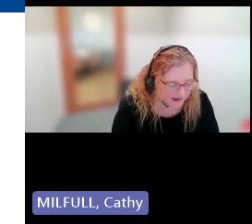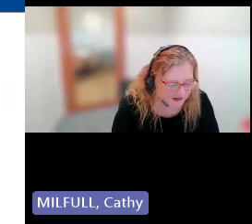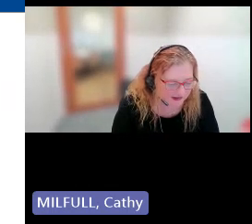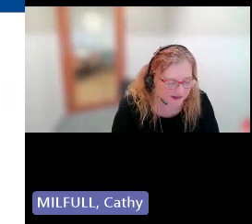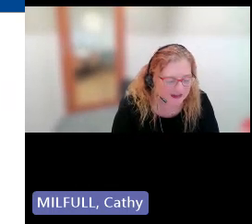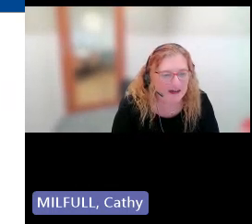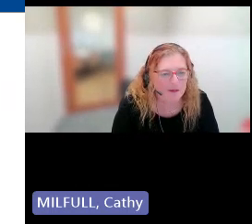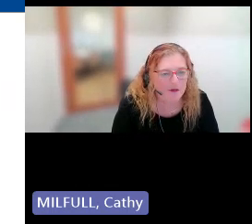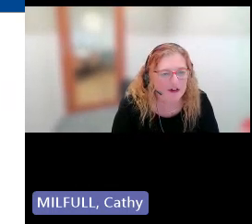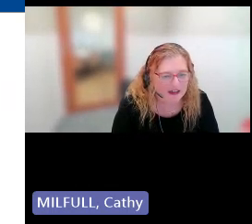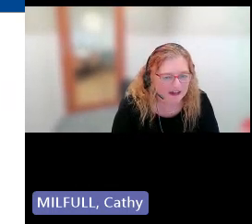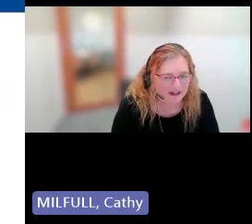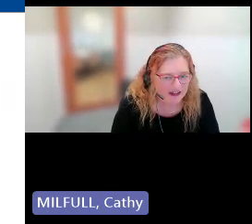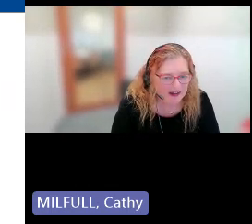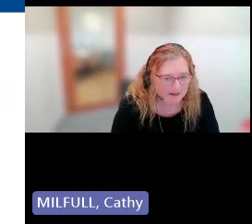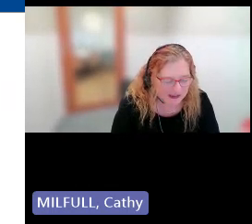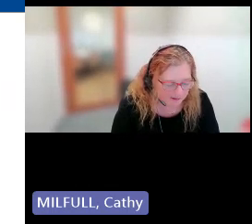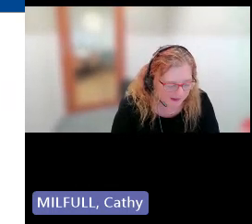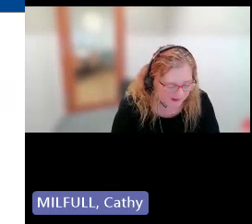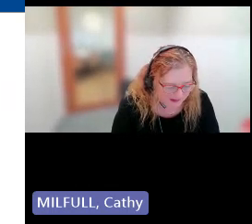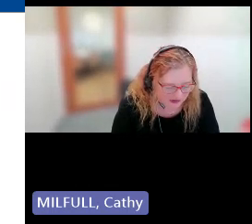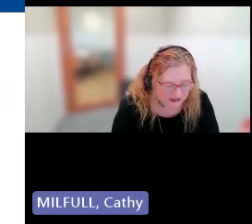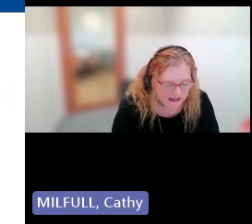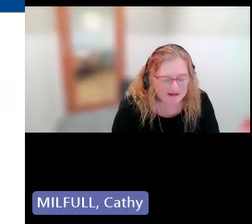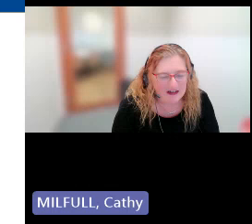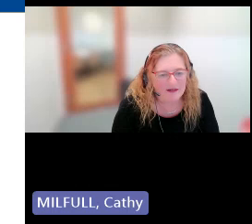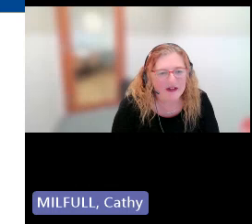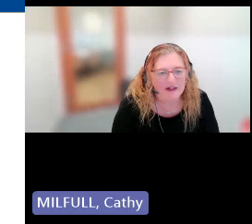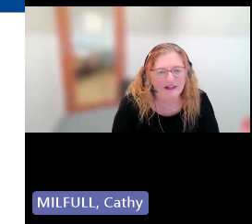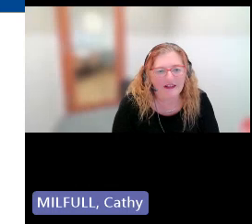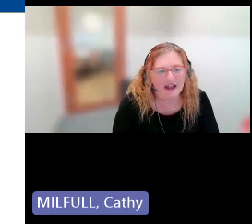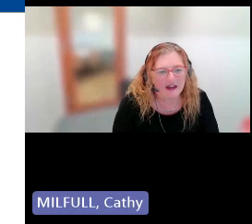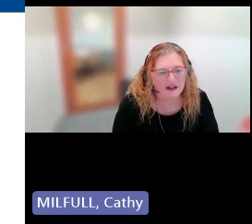So just to clarify as per the screen the consultation